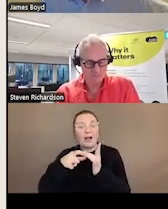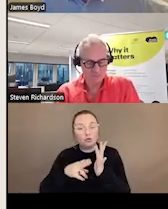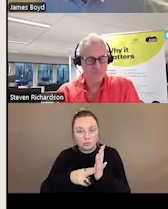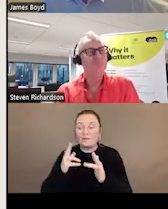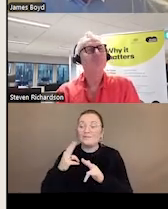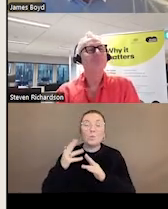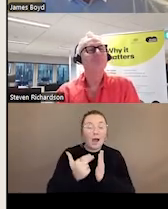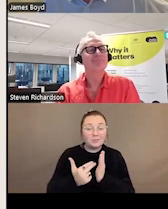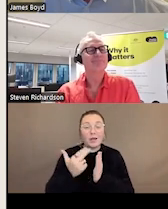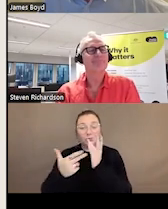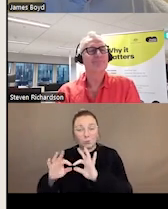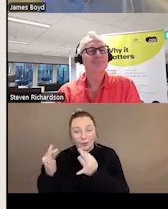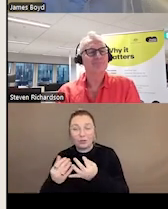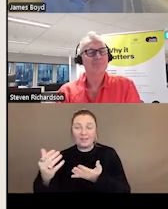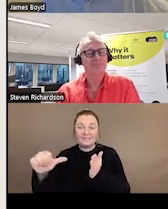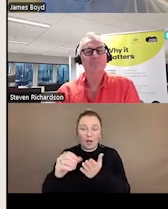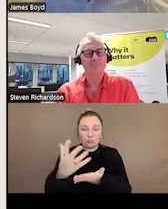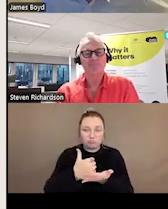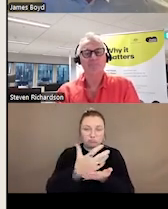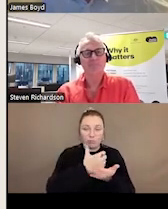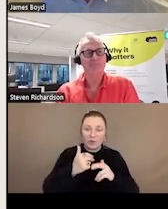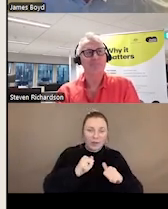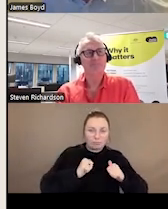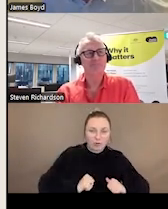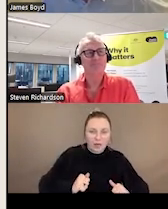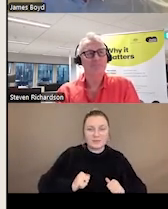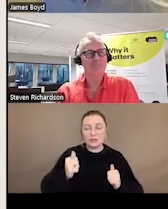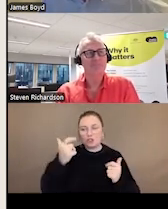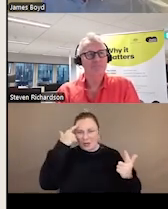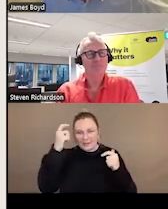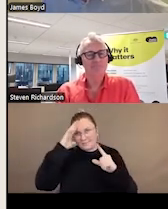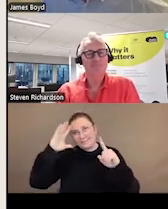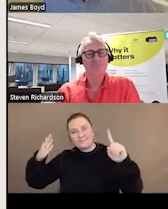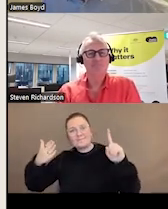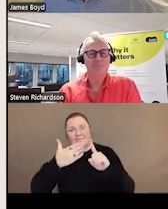to raise funds for their practice, for their creative ambition. Increasing the